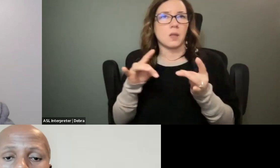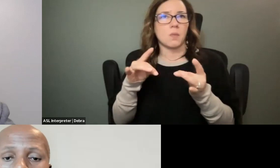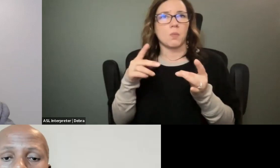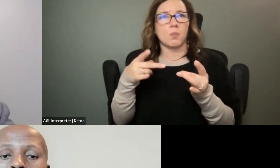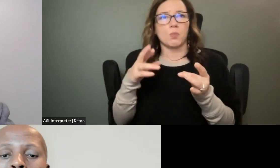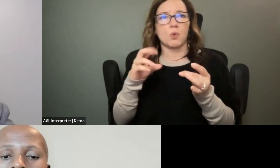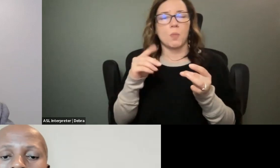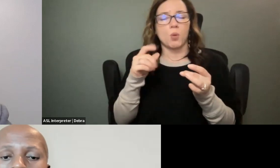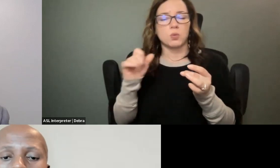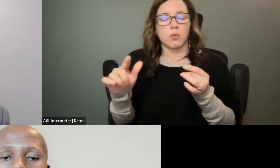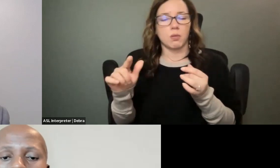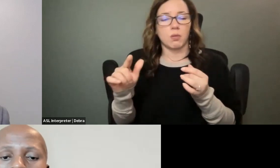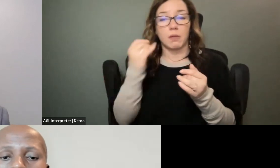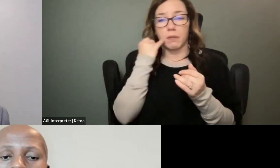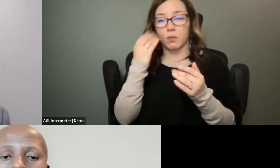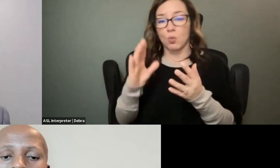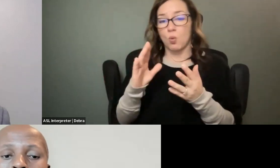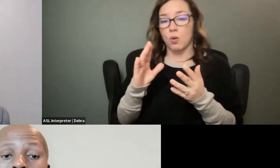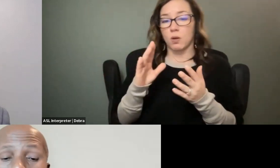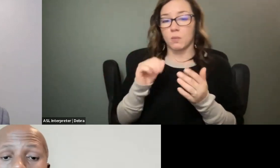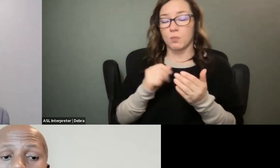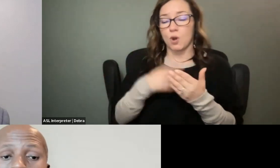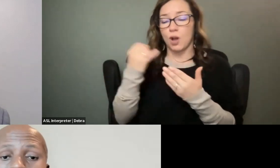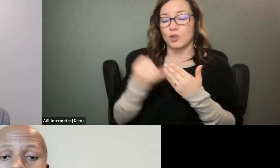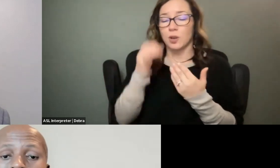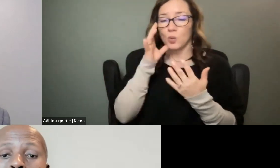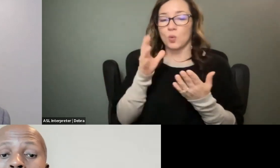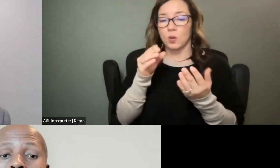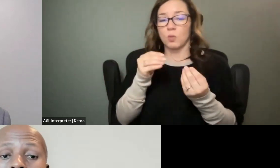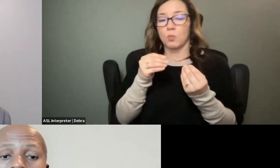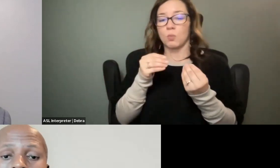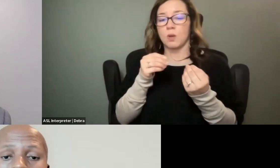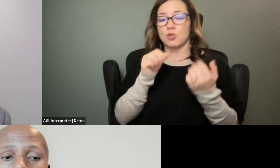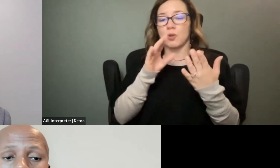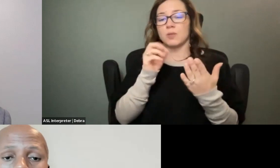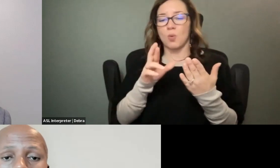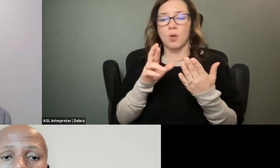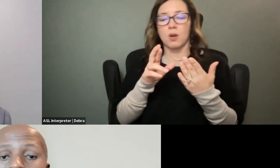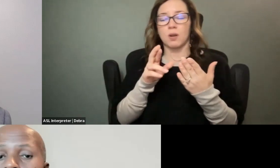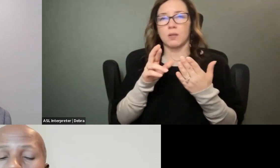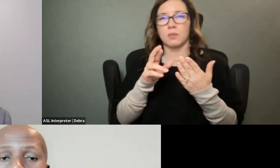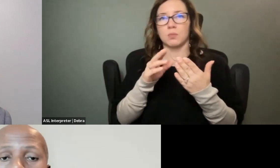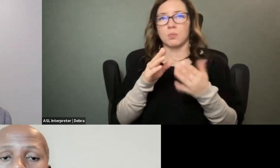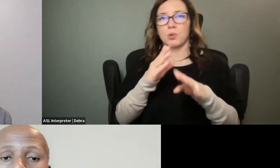will address or provide solutions that can be widely